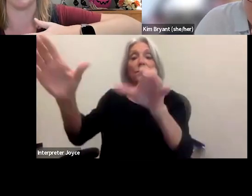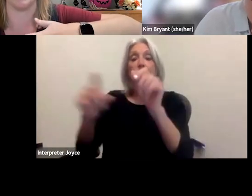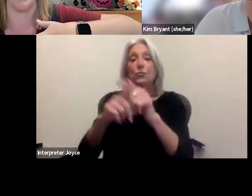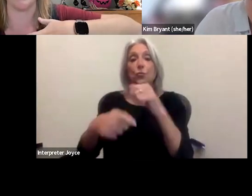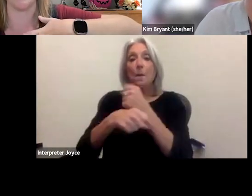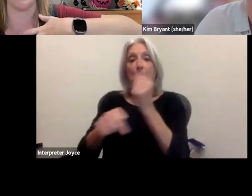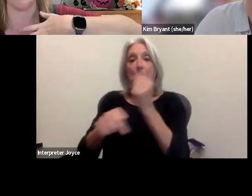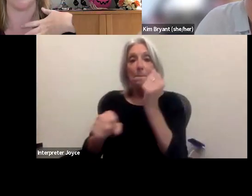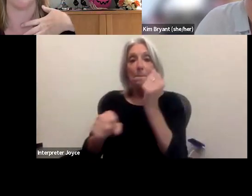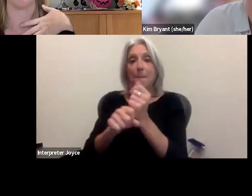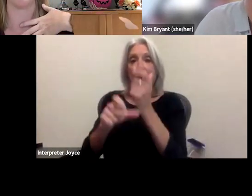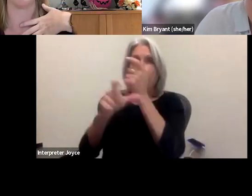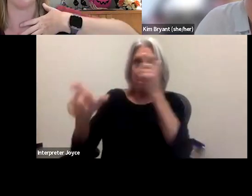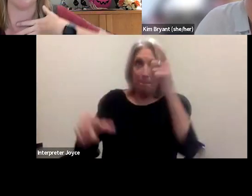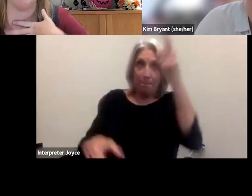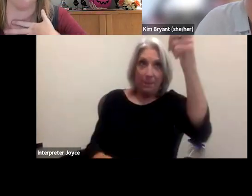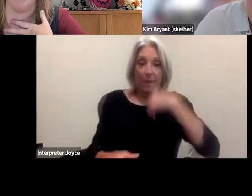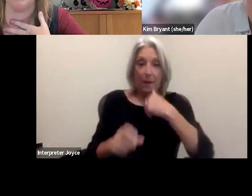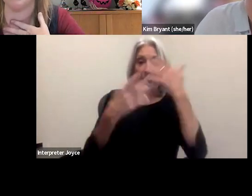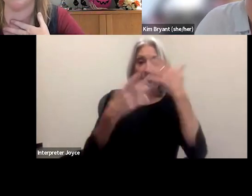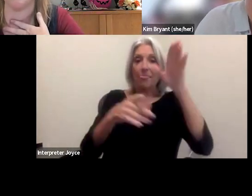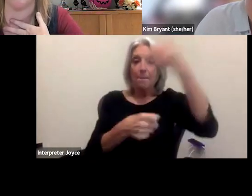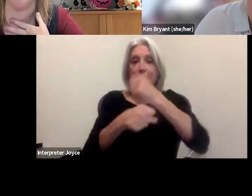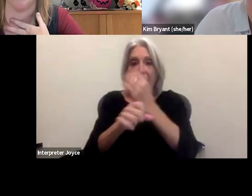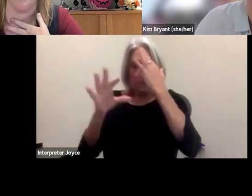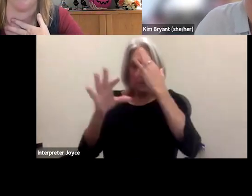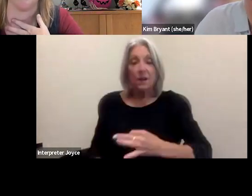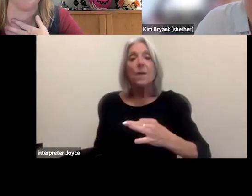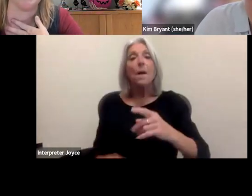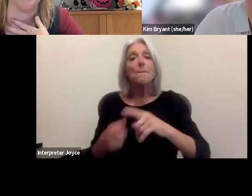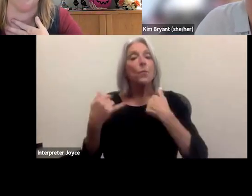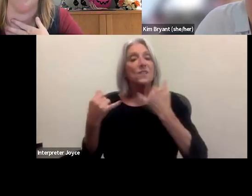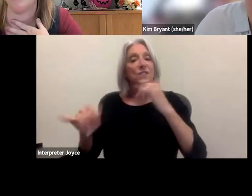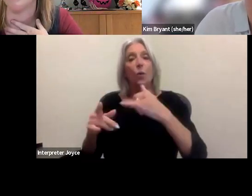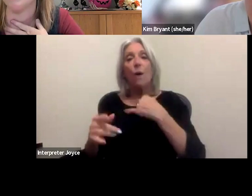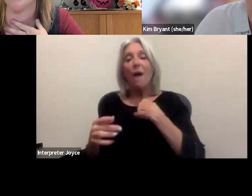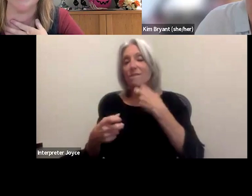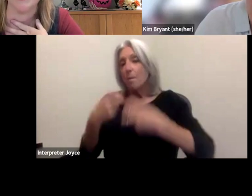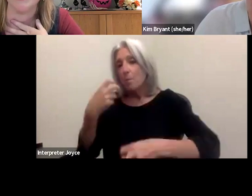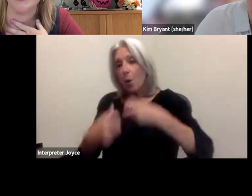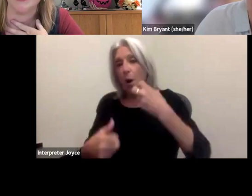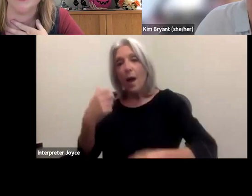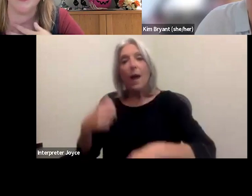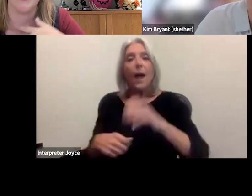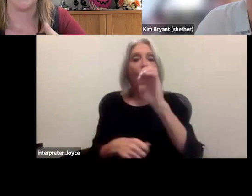about technology. Of course, we still have pipeline issues. We have epistemic violence or injustices